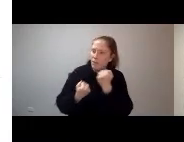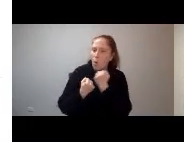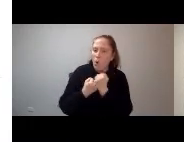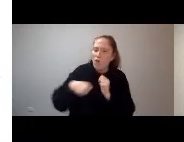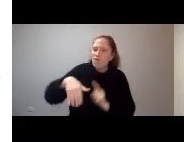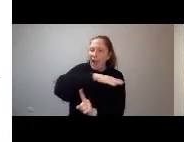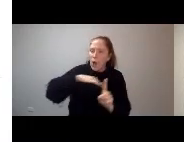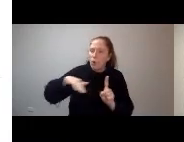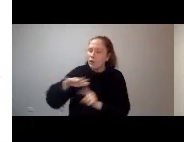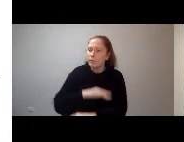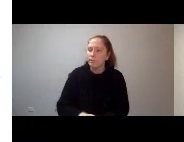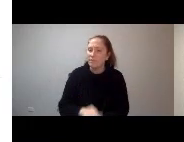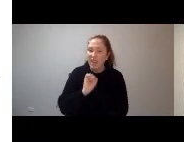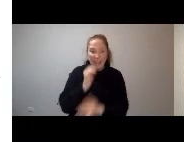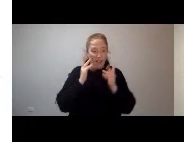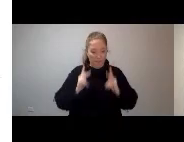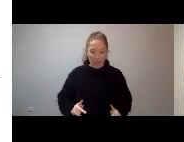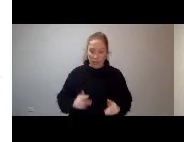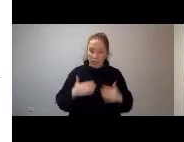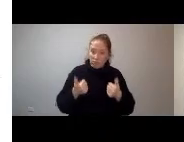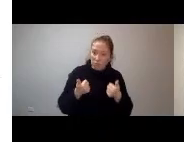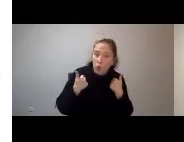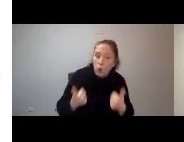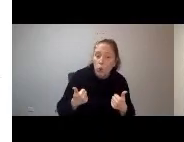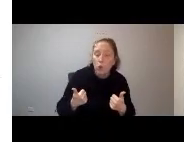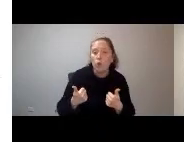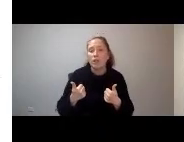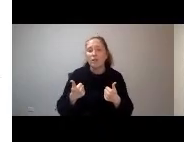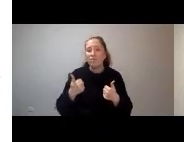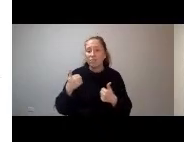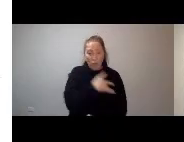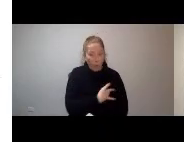having physical wellbeing, material wellbeing, and emotional wellbeing.